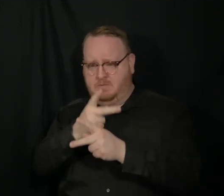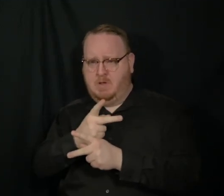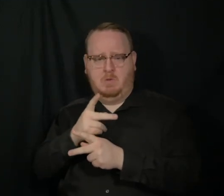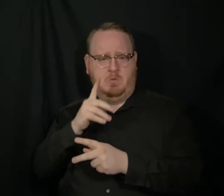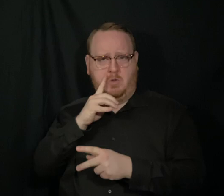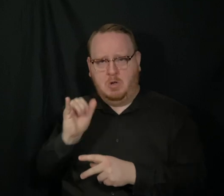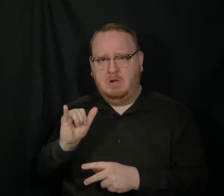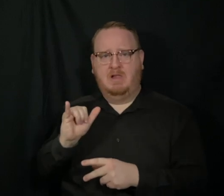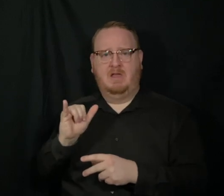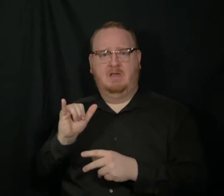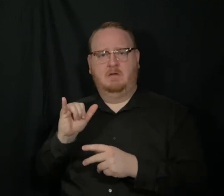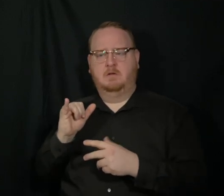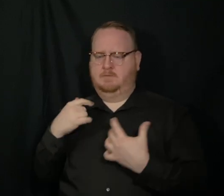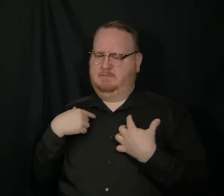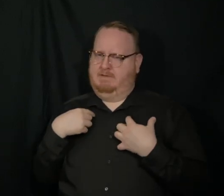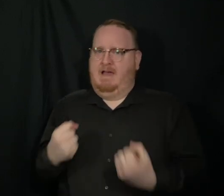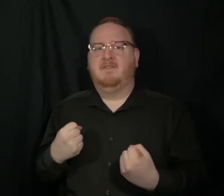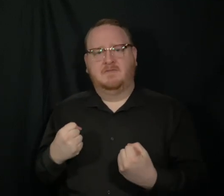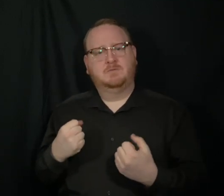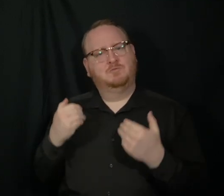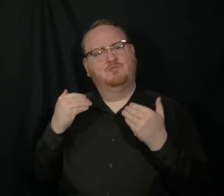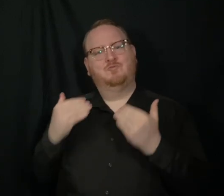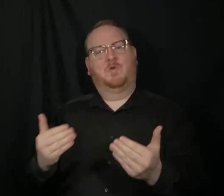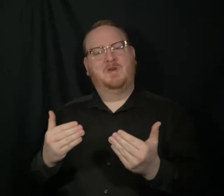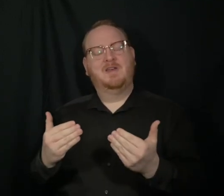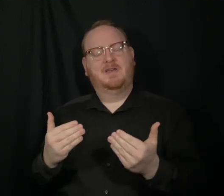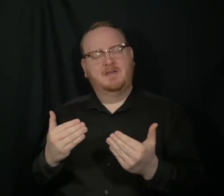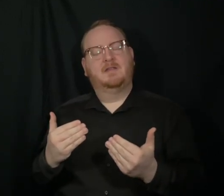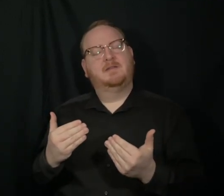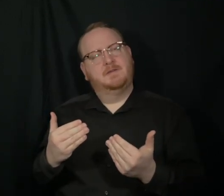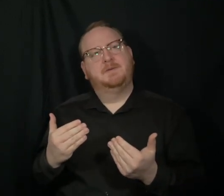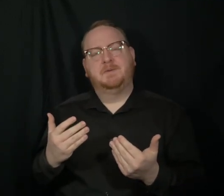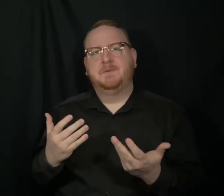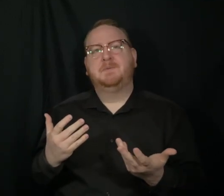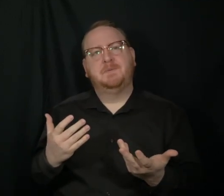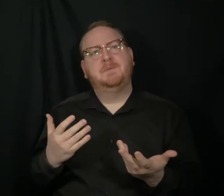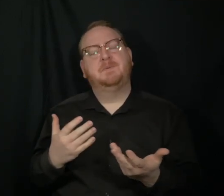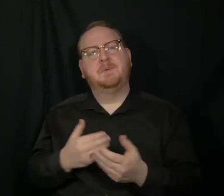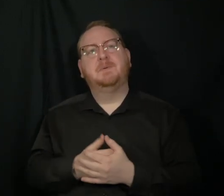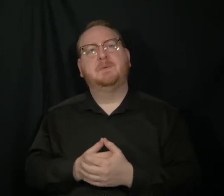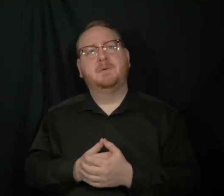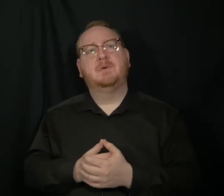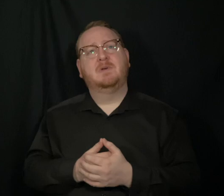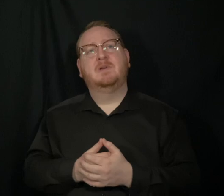get the confidence to do it is, I think, is really a place